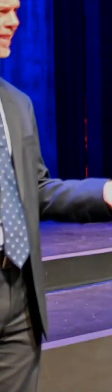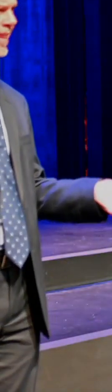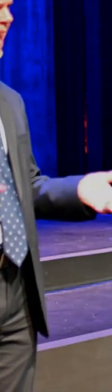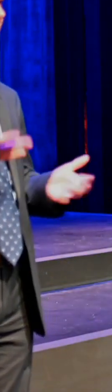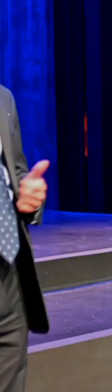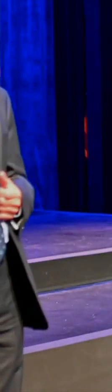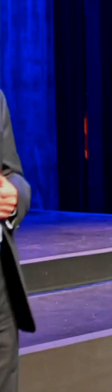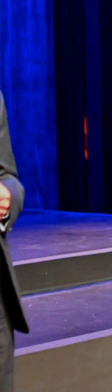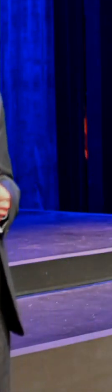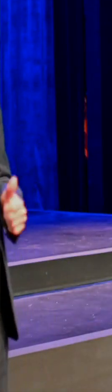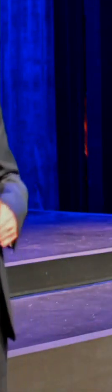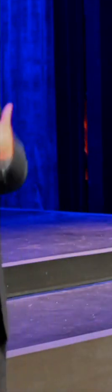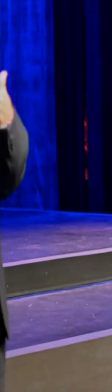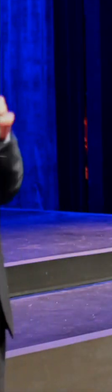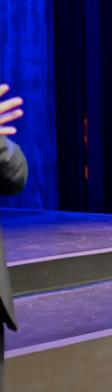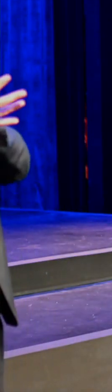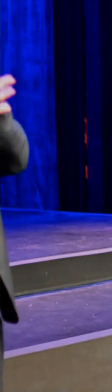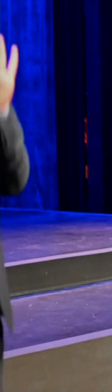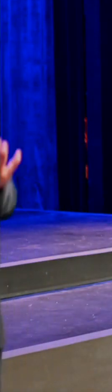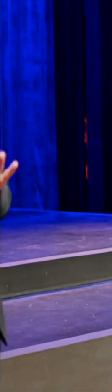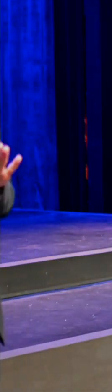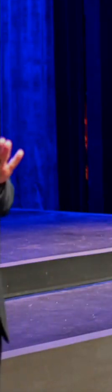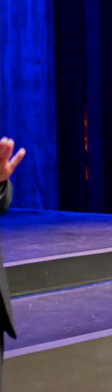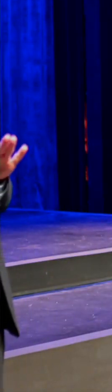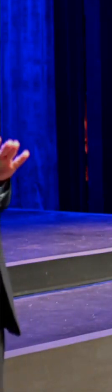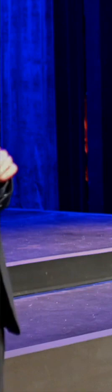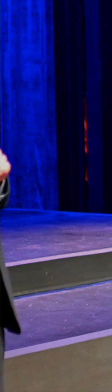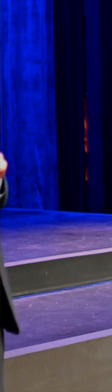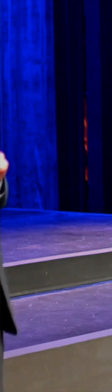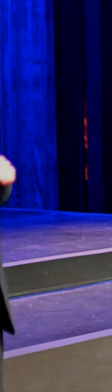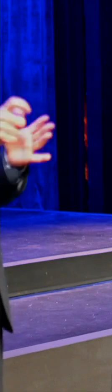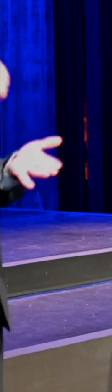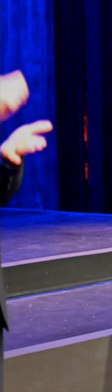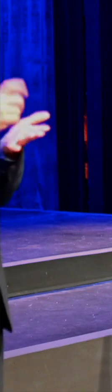I didn't believe my journey here on Earth was done and I wanted to be here for my wife and my